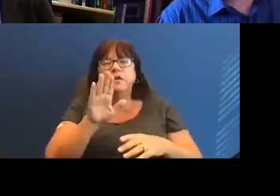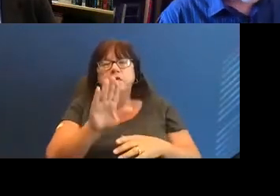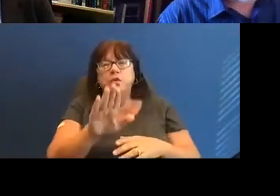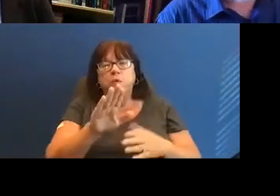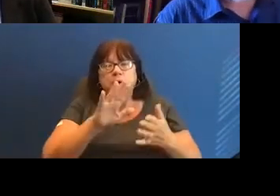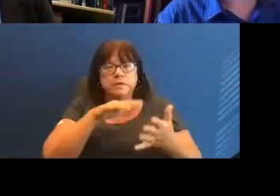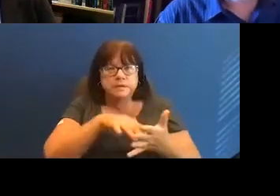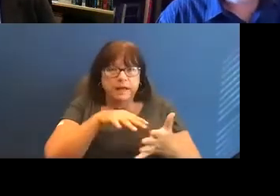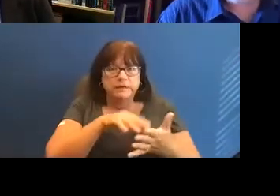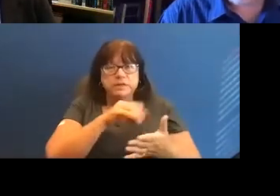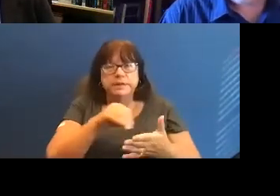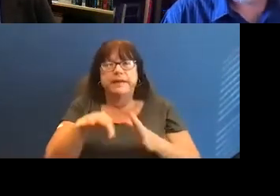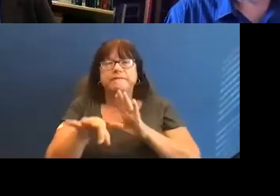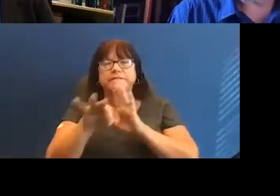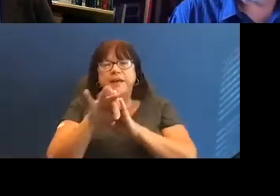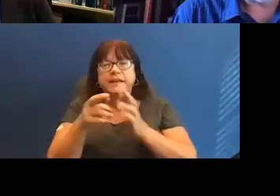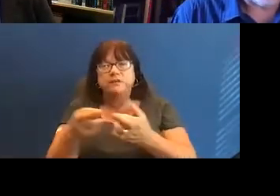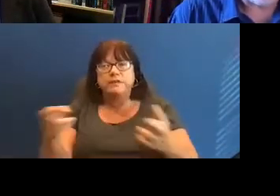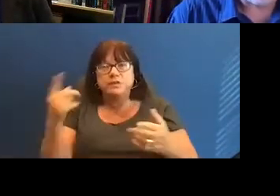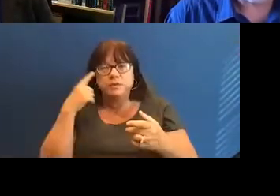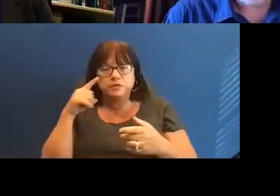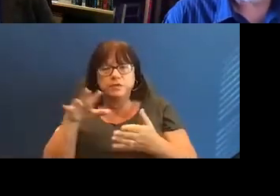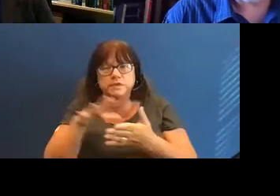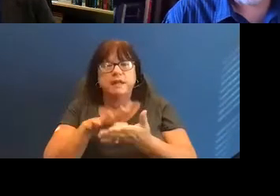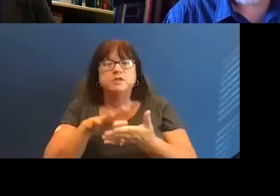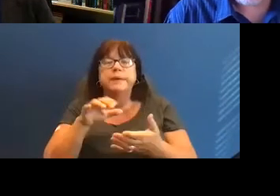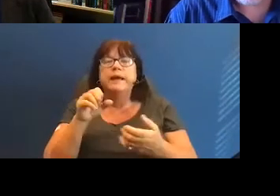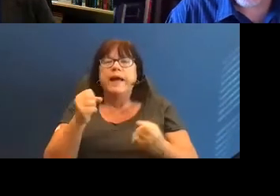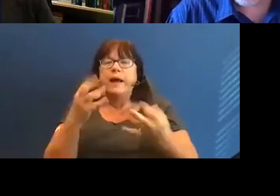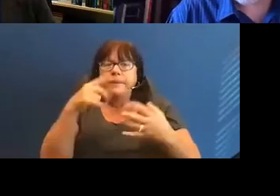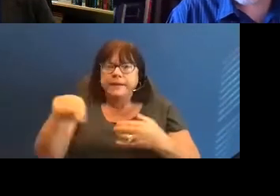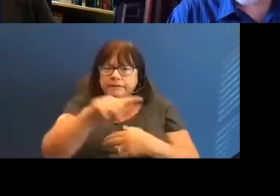I was going to ask, normally I ask how many people in the audience have experience with OER but I'm